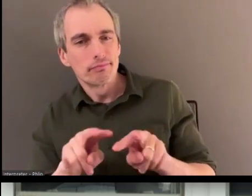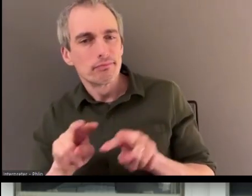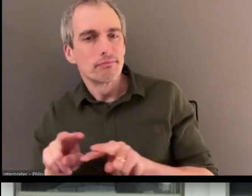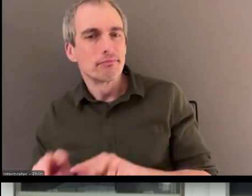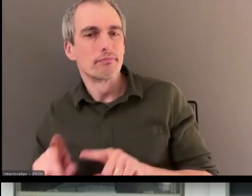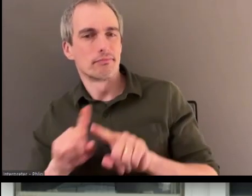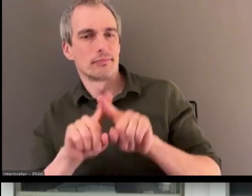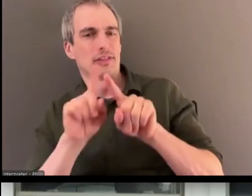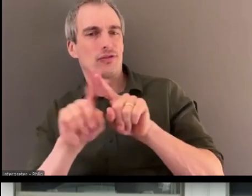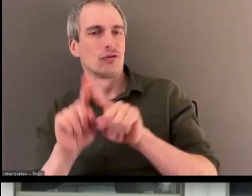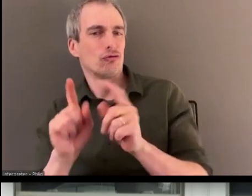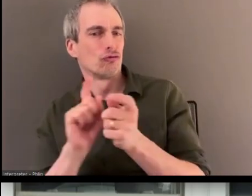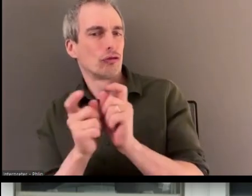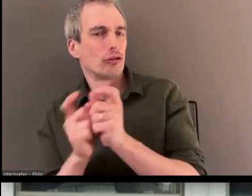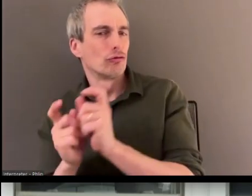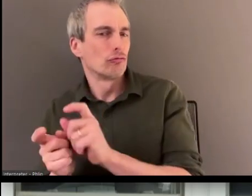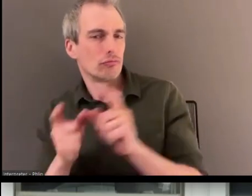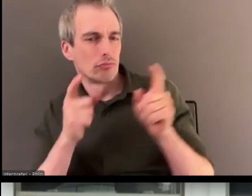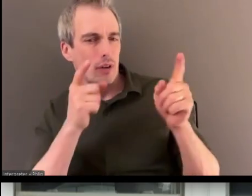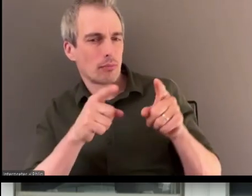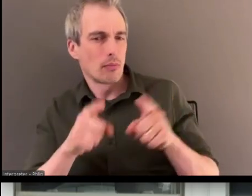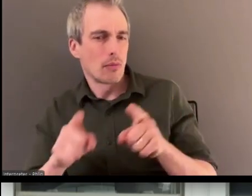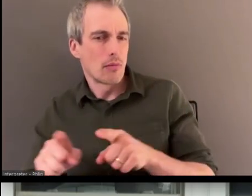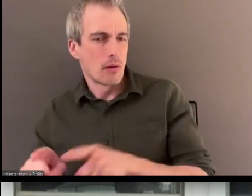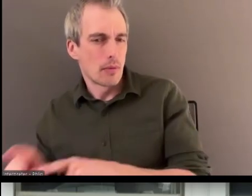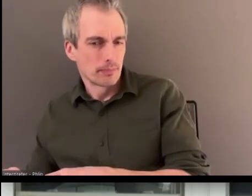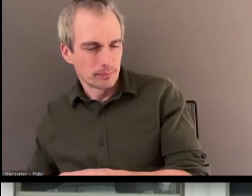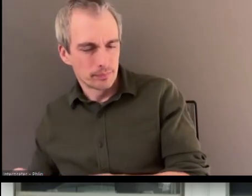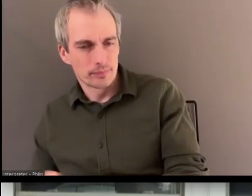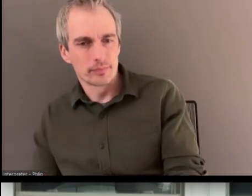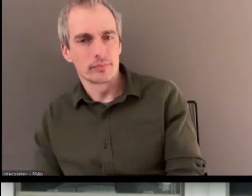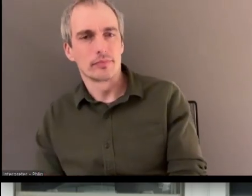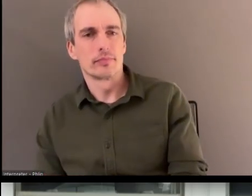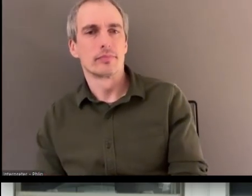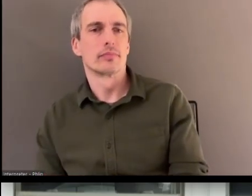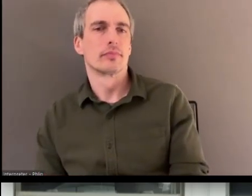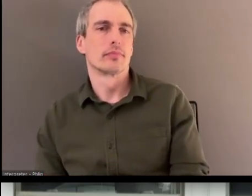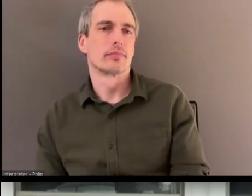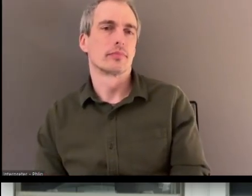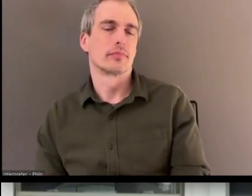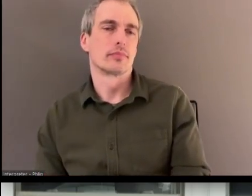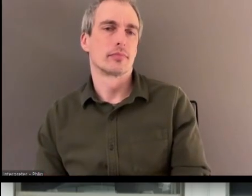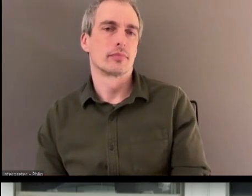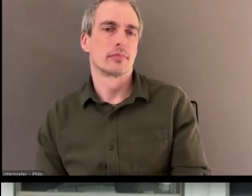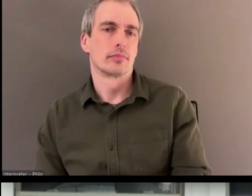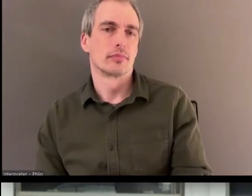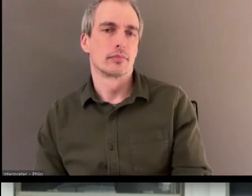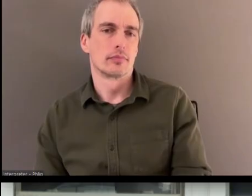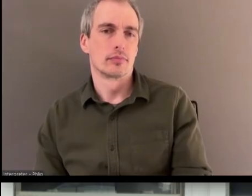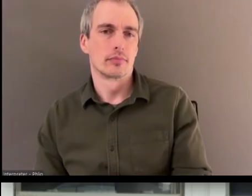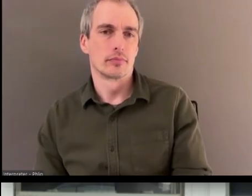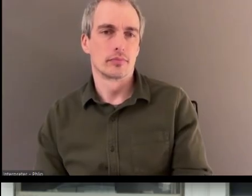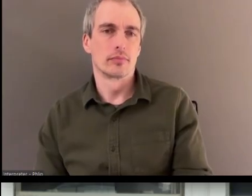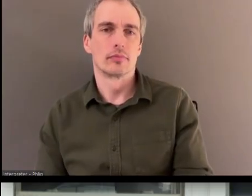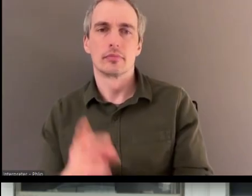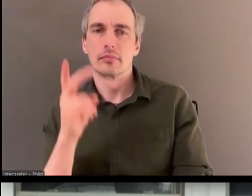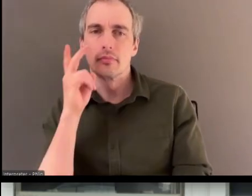Different parts of the audit. He's opening a panel to see more information about what happened before and what it turned to. Yes, thank you.